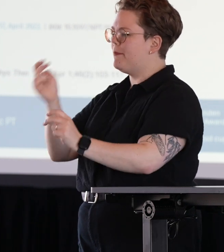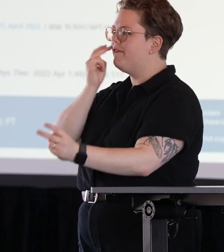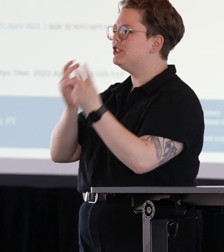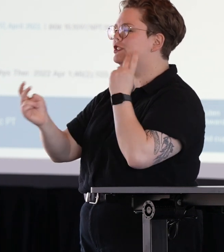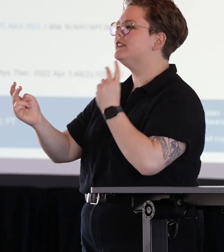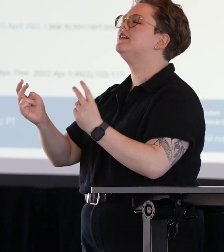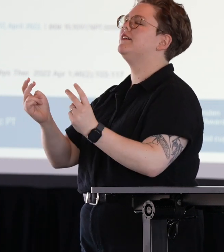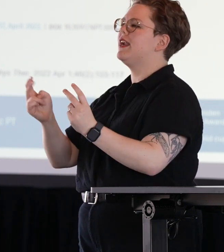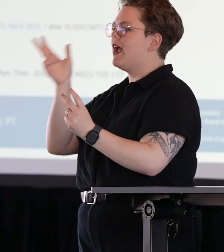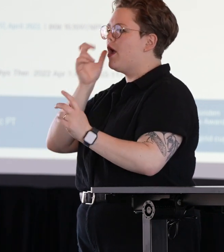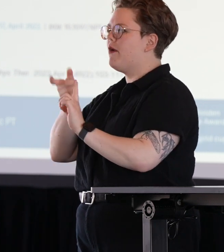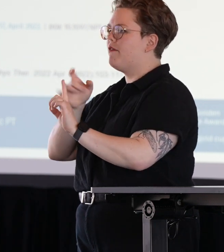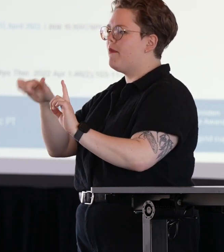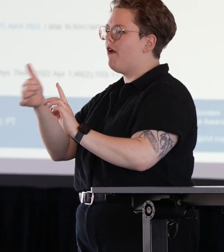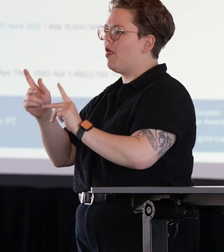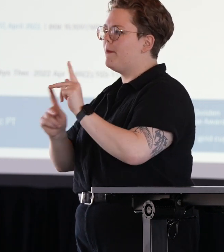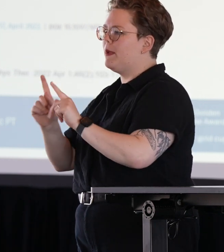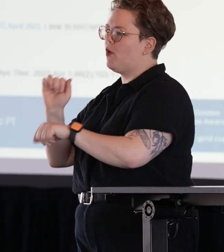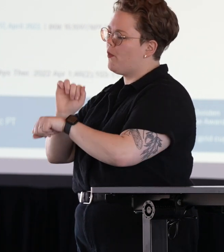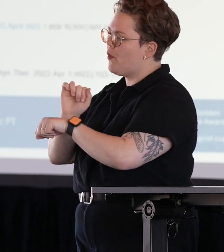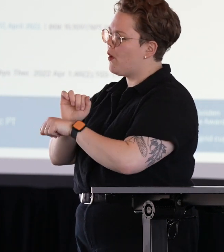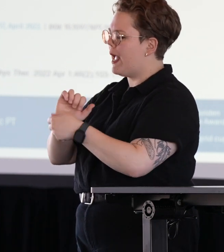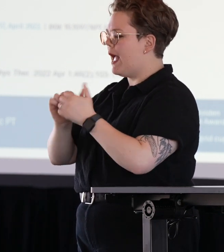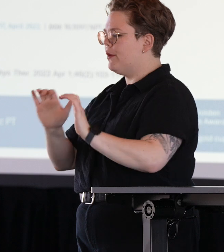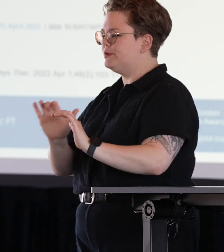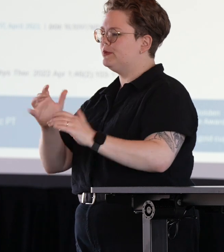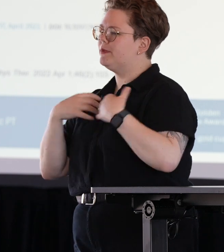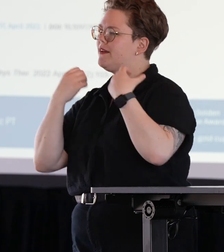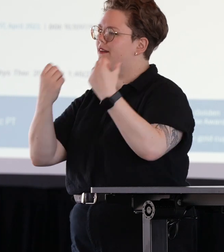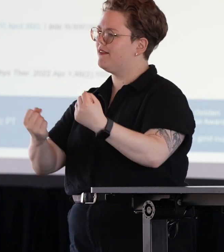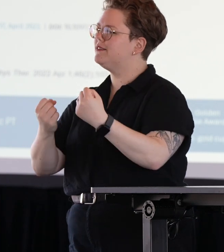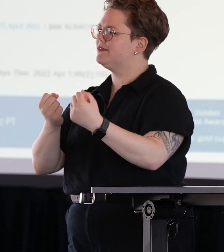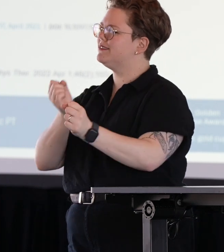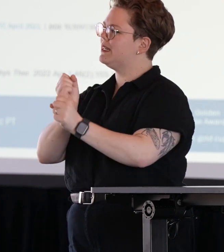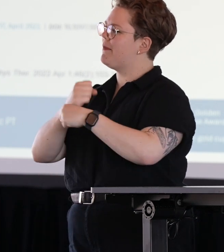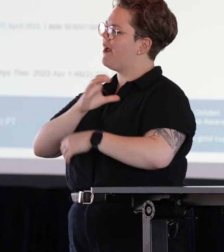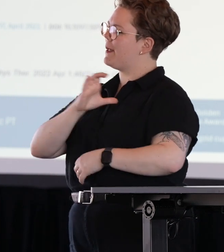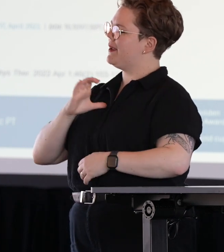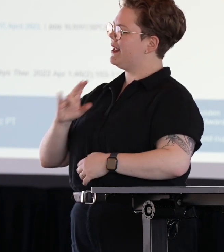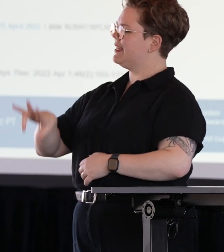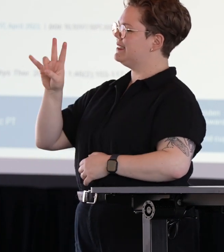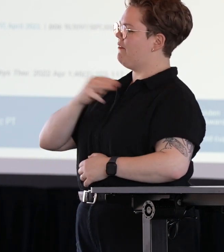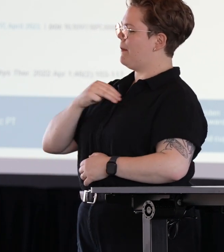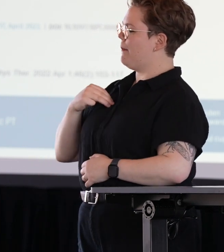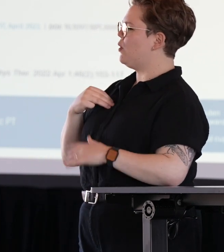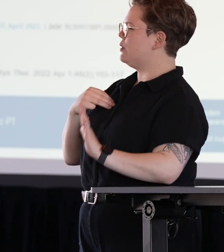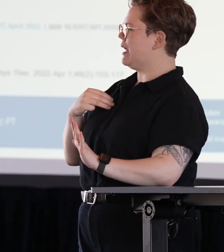practitioners. We need more information about how to do wellness. They formed a committee. There are seven members of that committee. I should have their pictures up